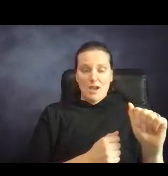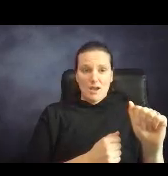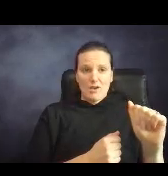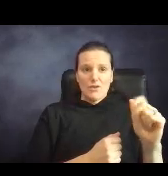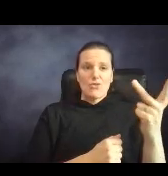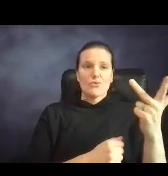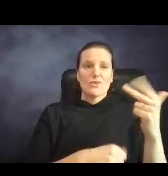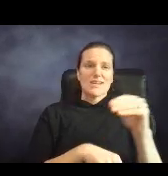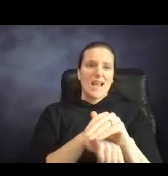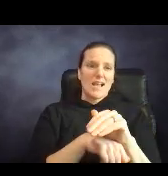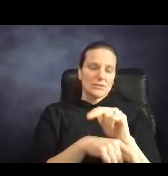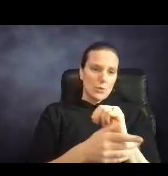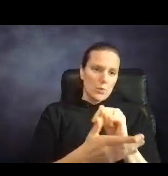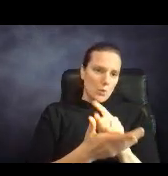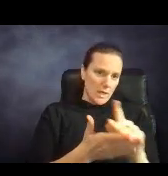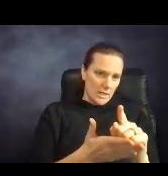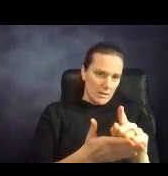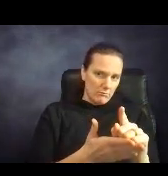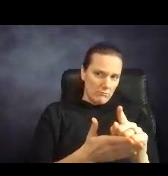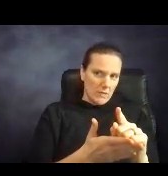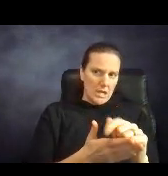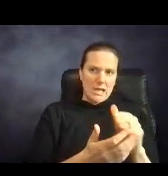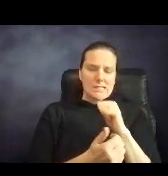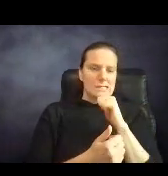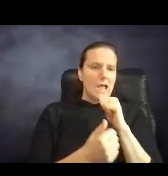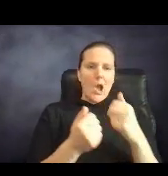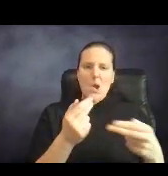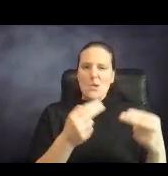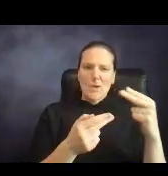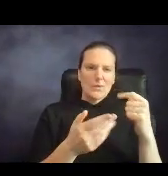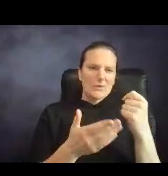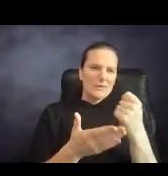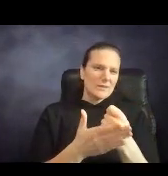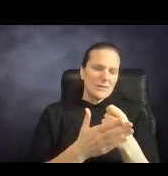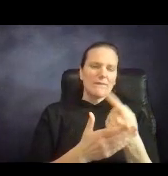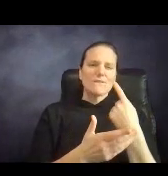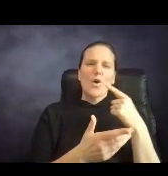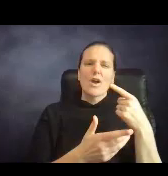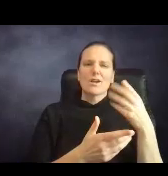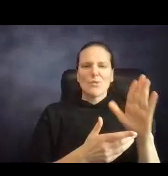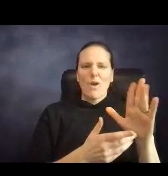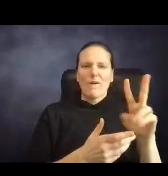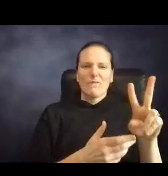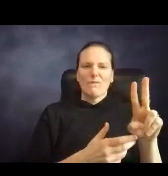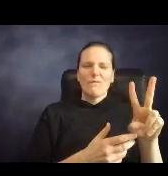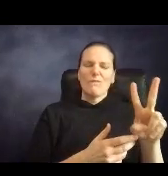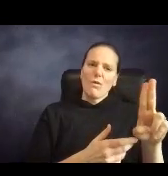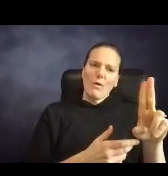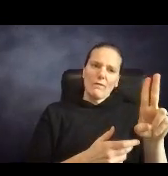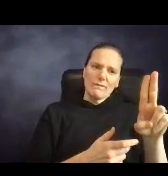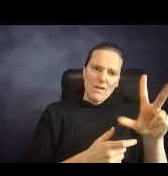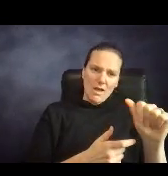It's not actually hormone replacement therapy, but it is hormone replacement therapy for your vulva. It is part of what I do for most women.